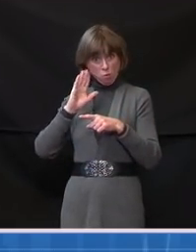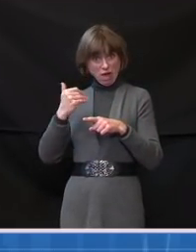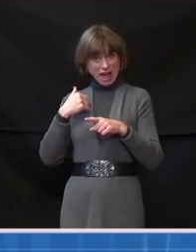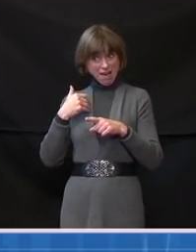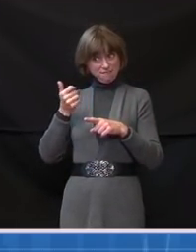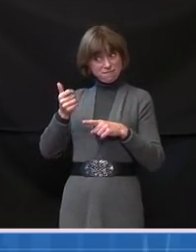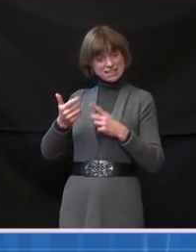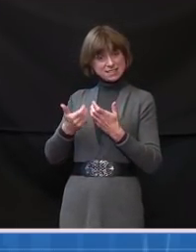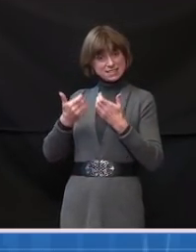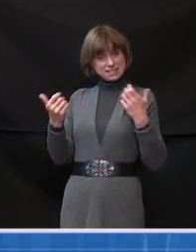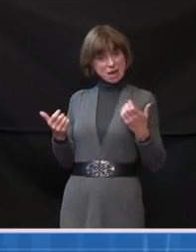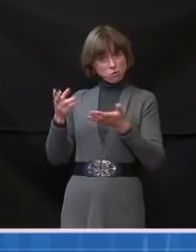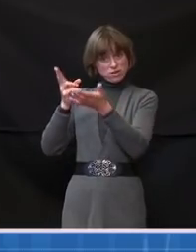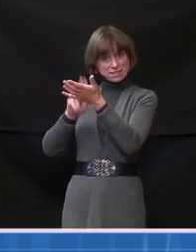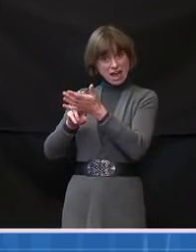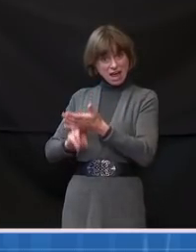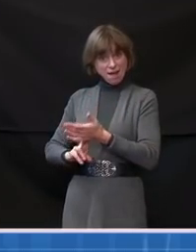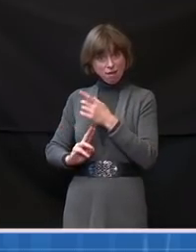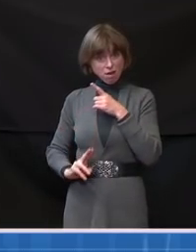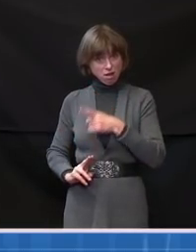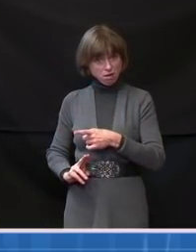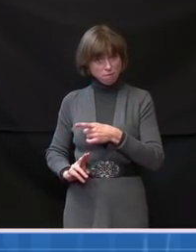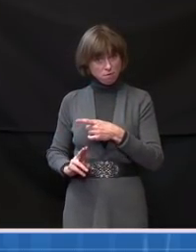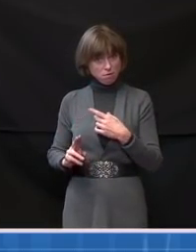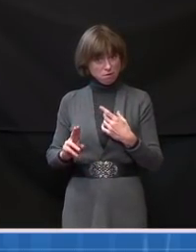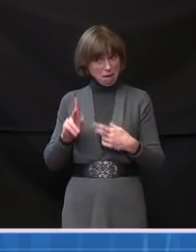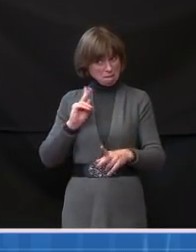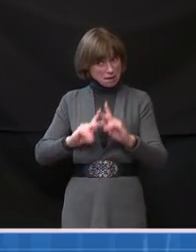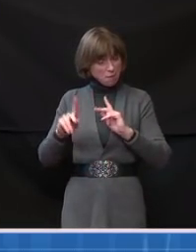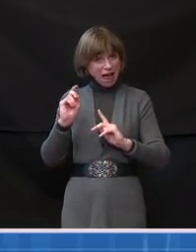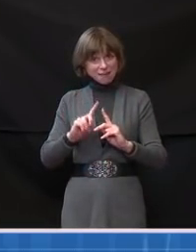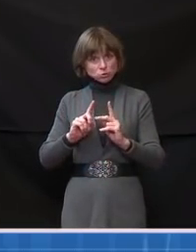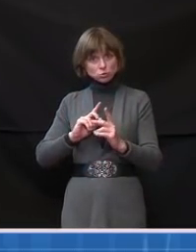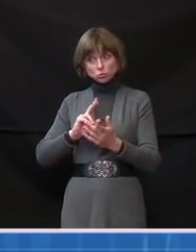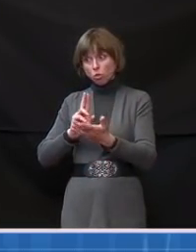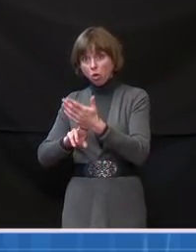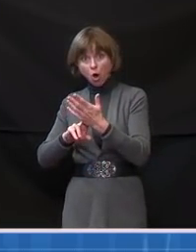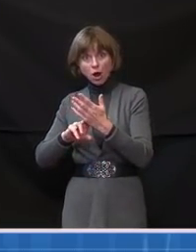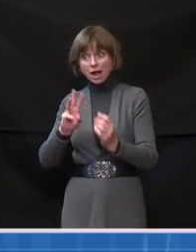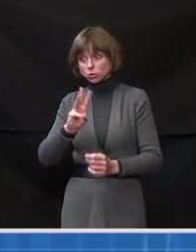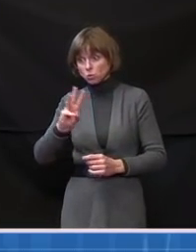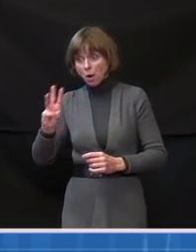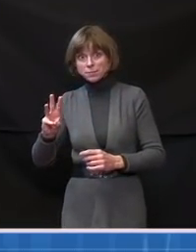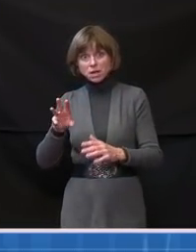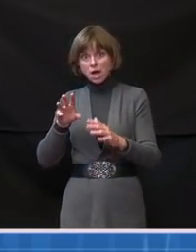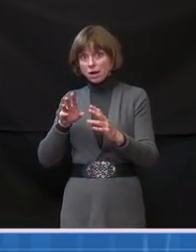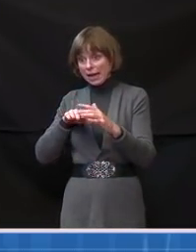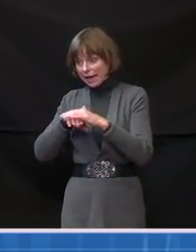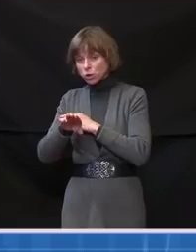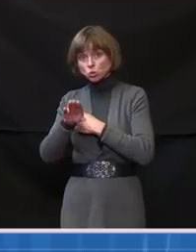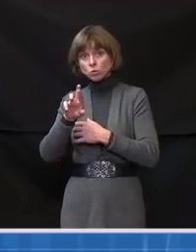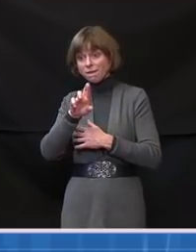Will people have to, you know, try to get on some website to sign up through their pharmacy, or will they still be going through